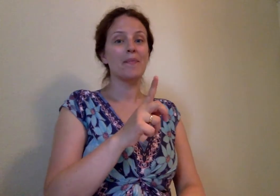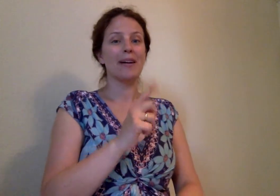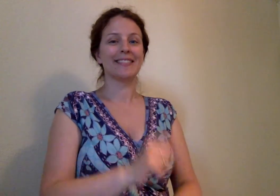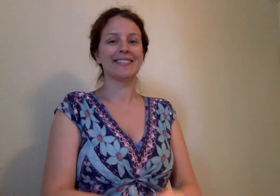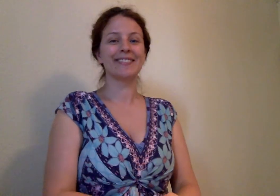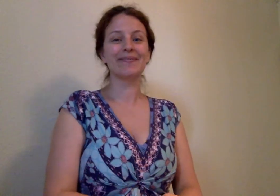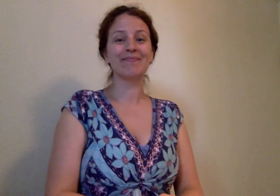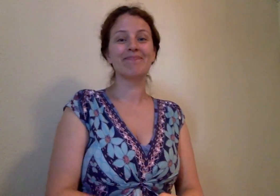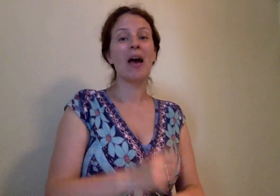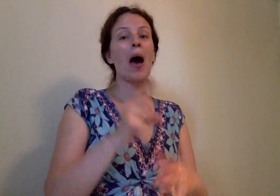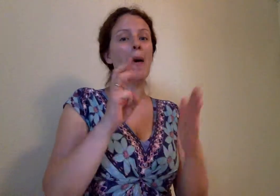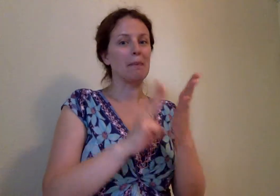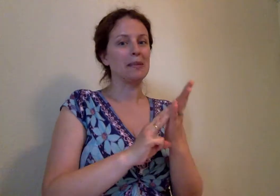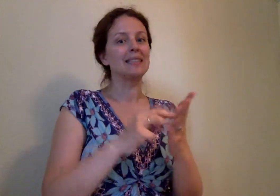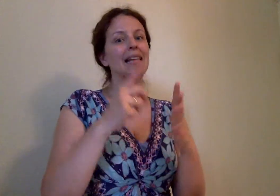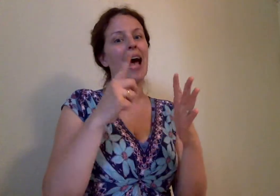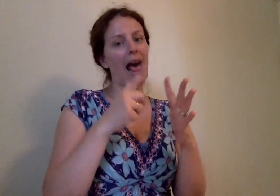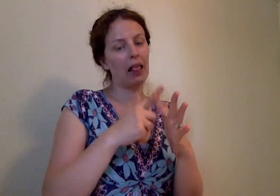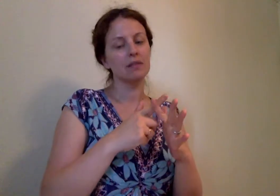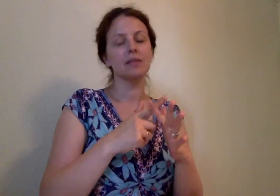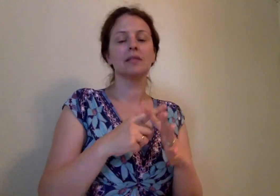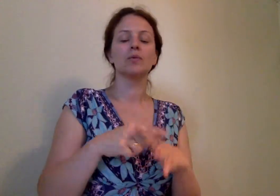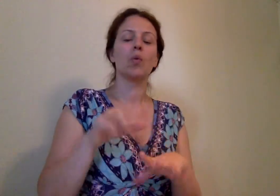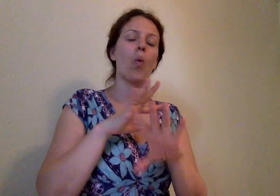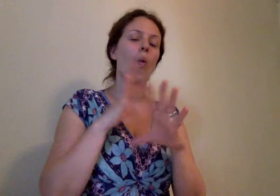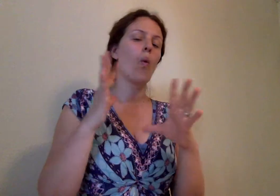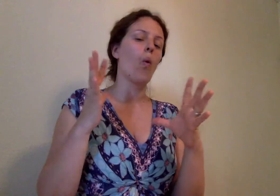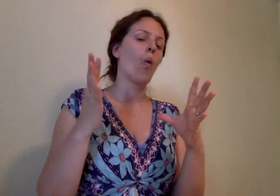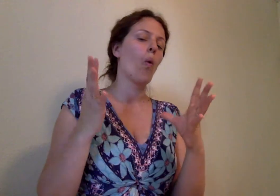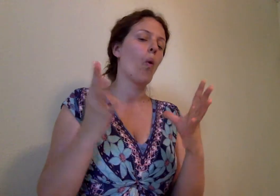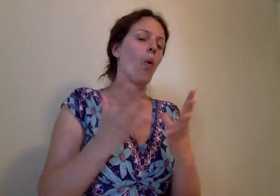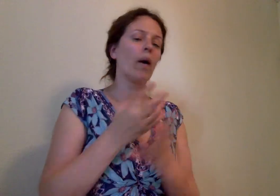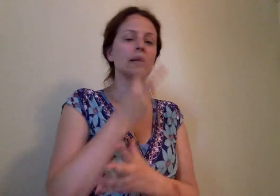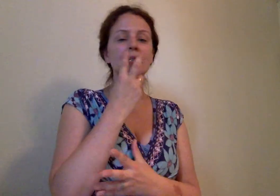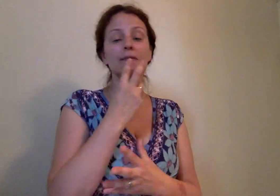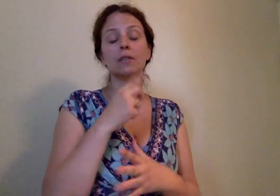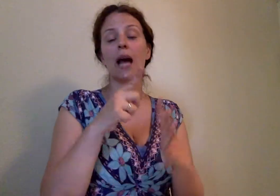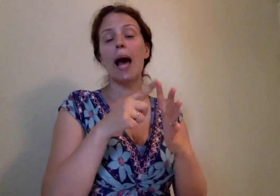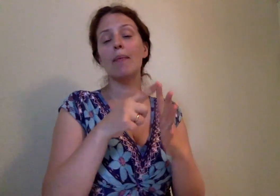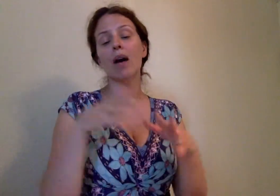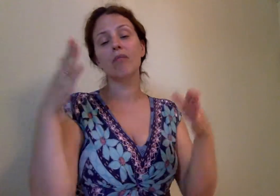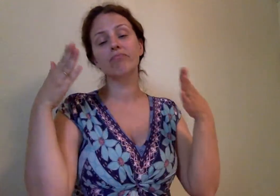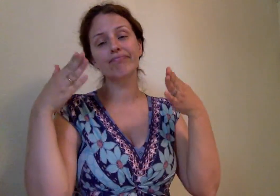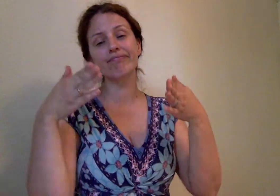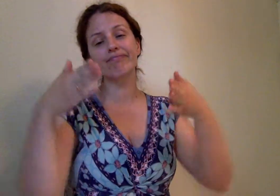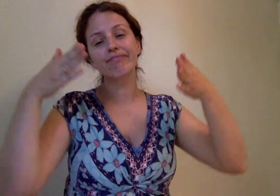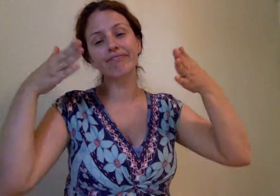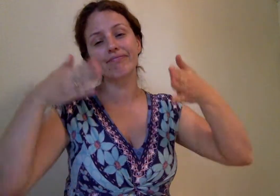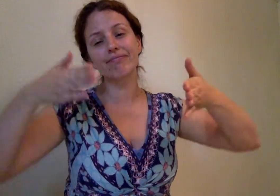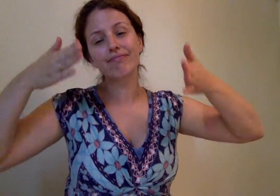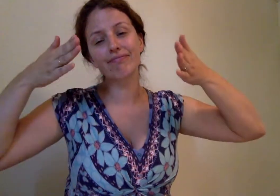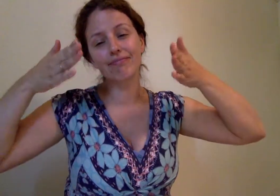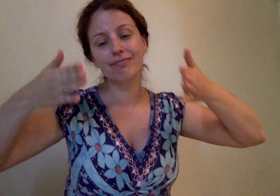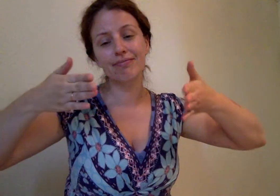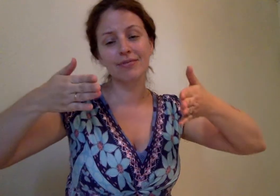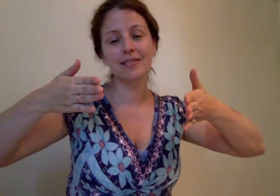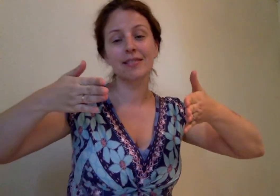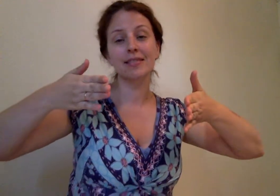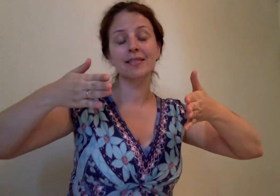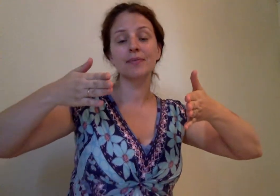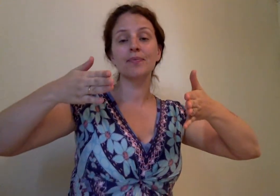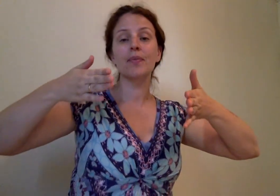But Mr Elton the whole evening was focused on Emma.